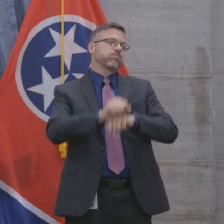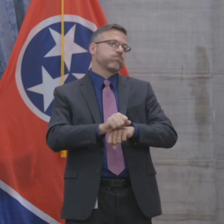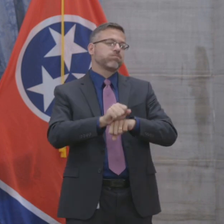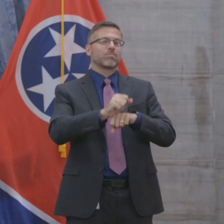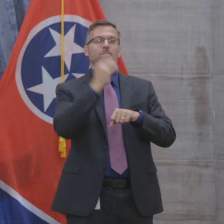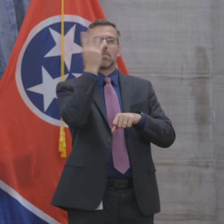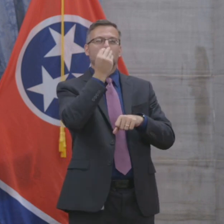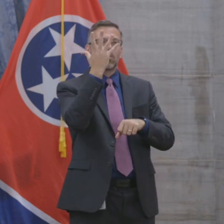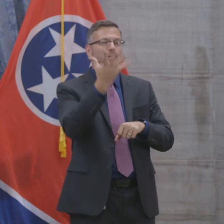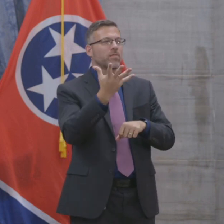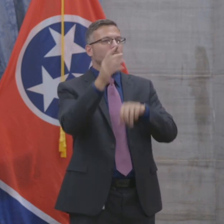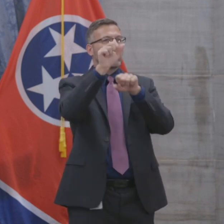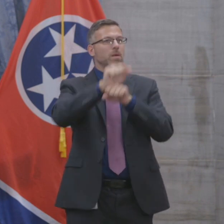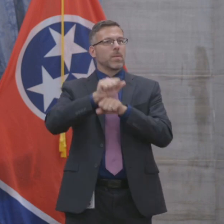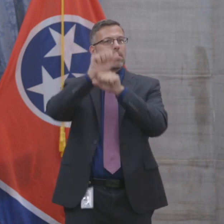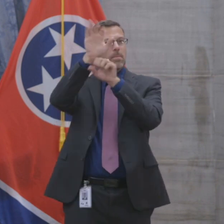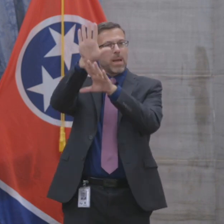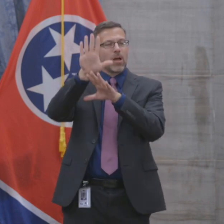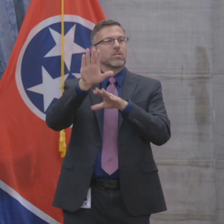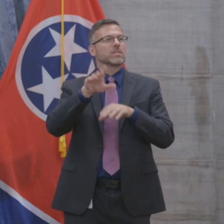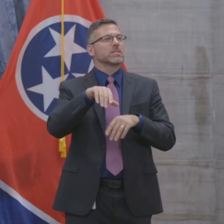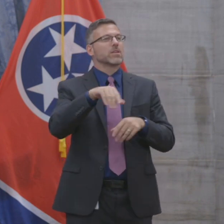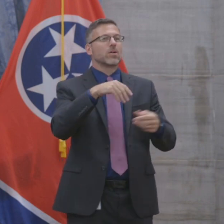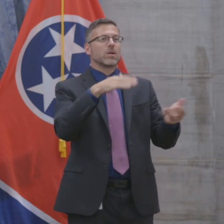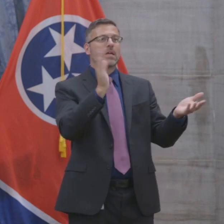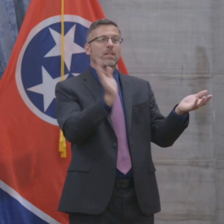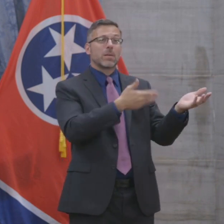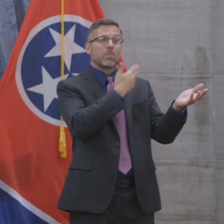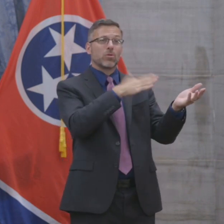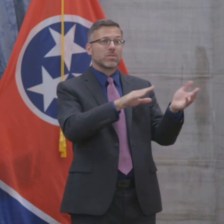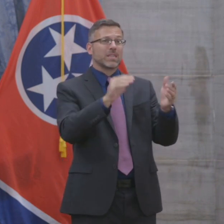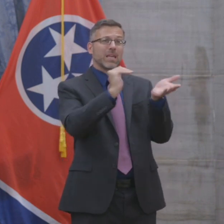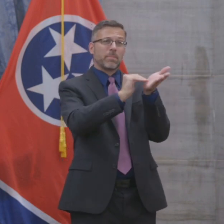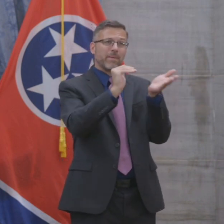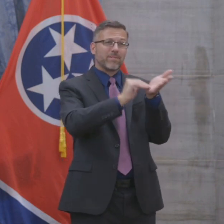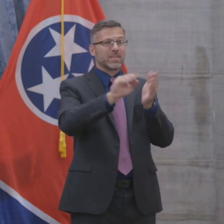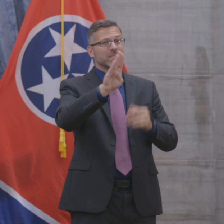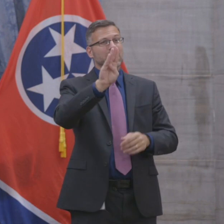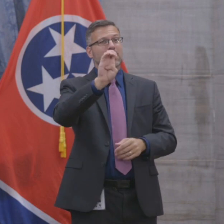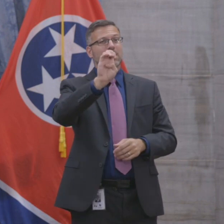economy. Specifically department of tourism. I've asked Commissioner Ezell to step up in a second. You know, last